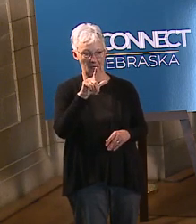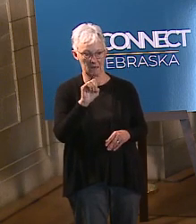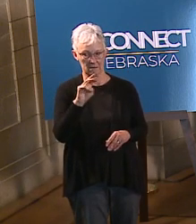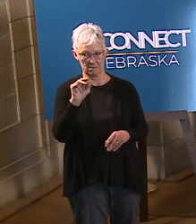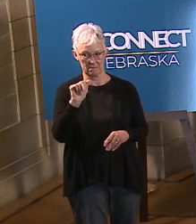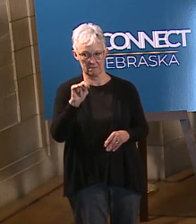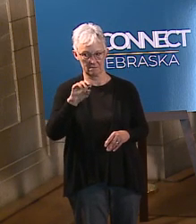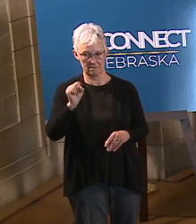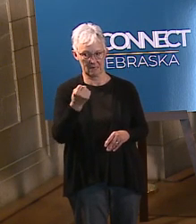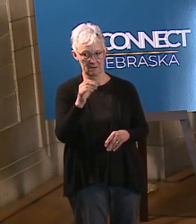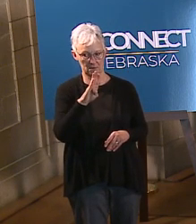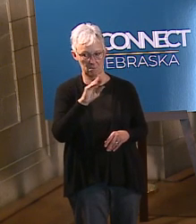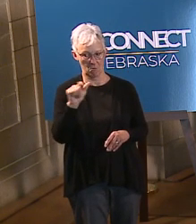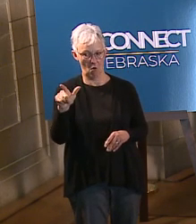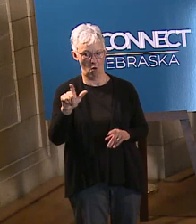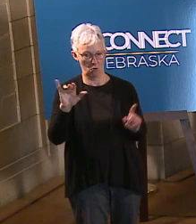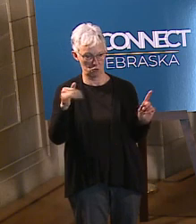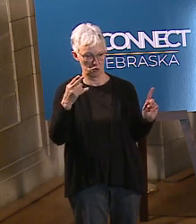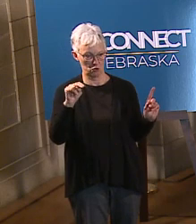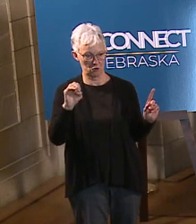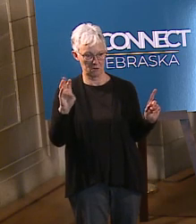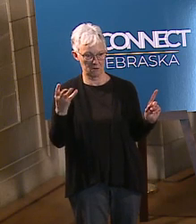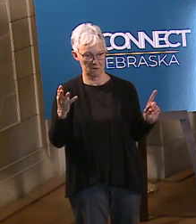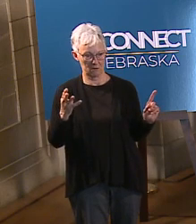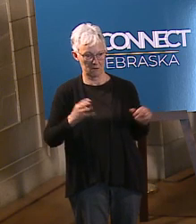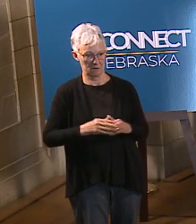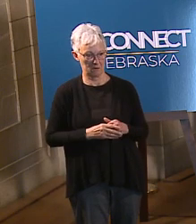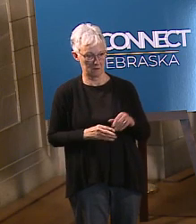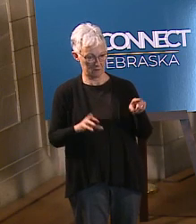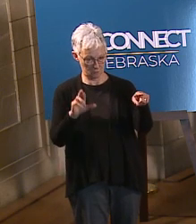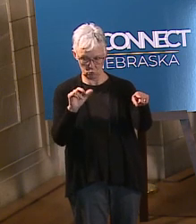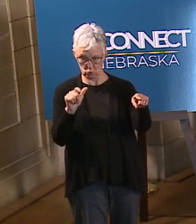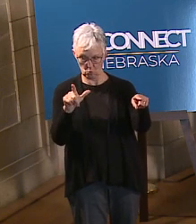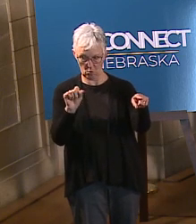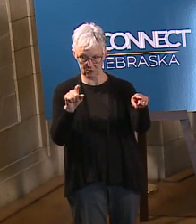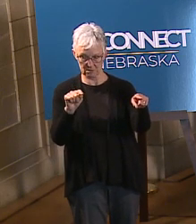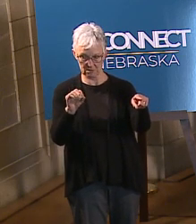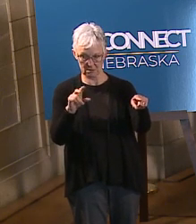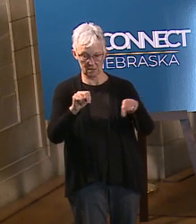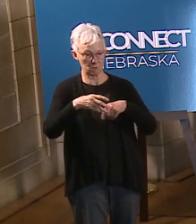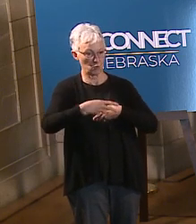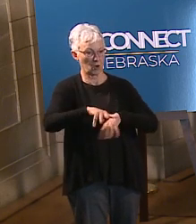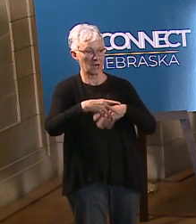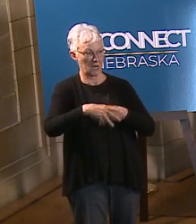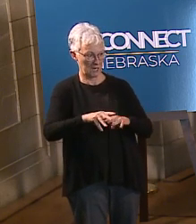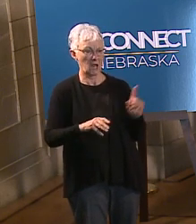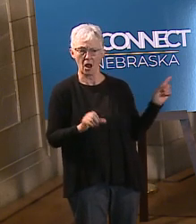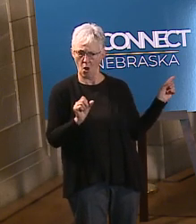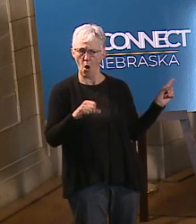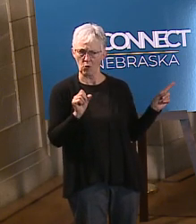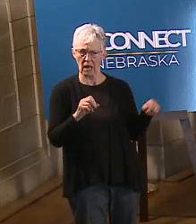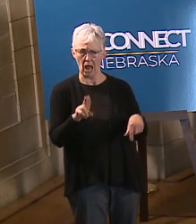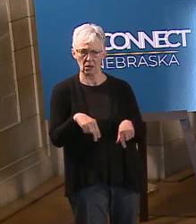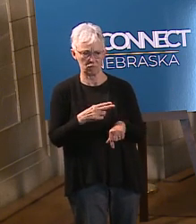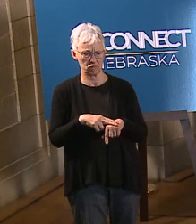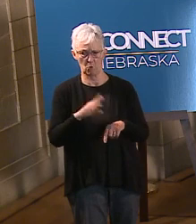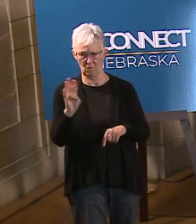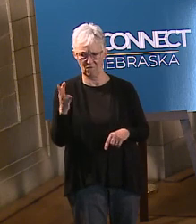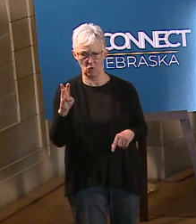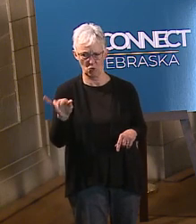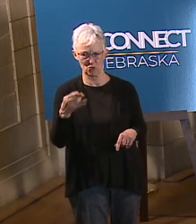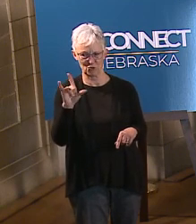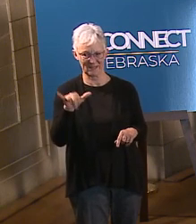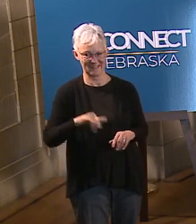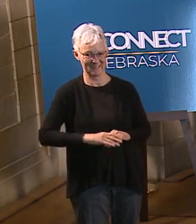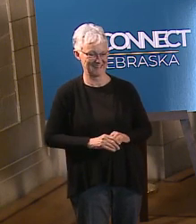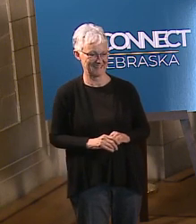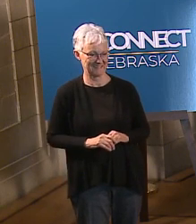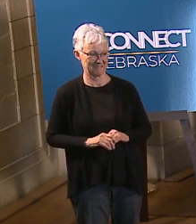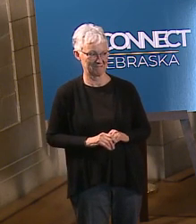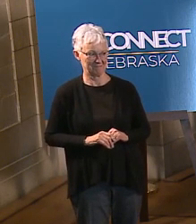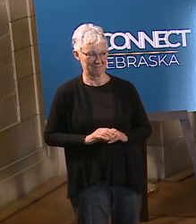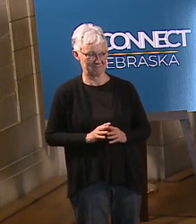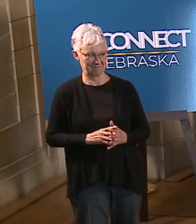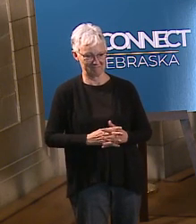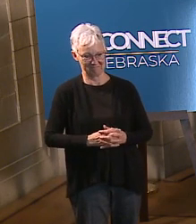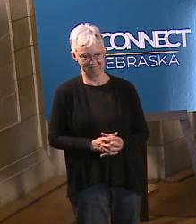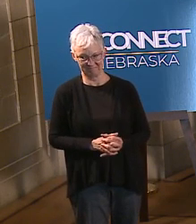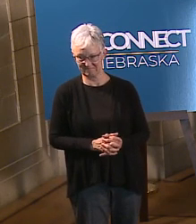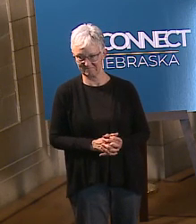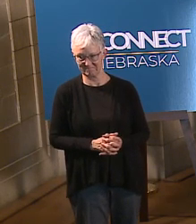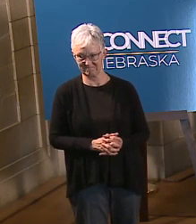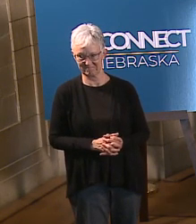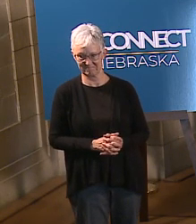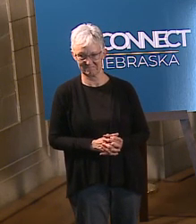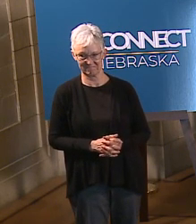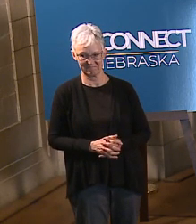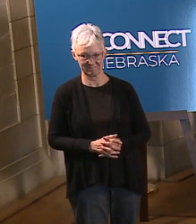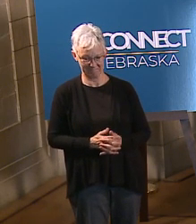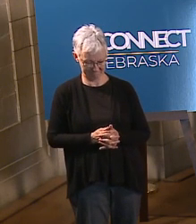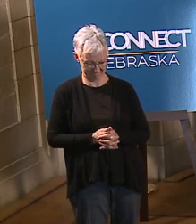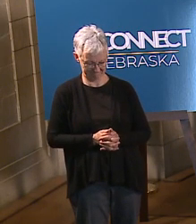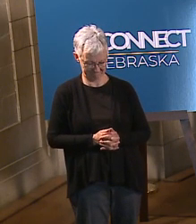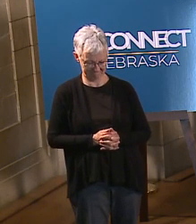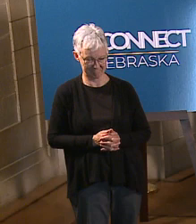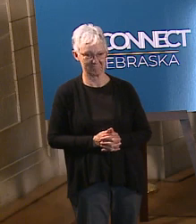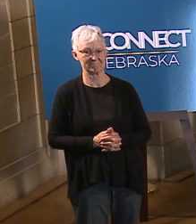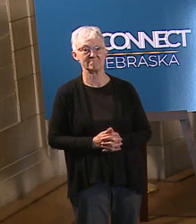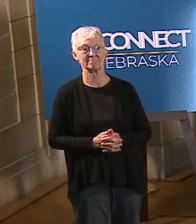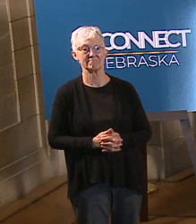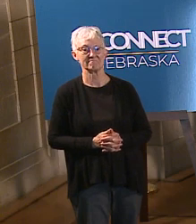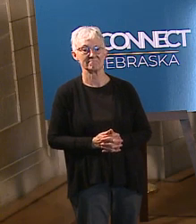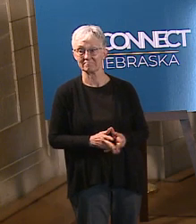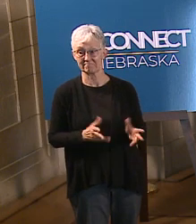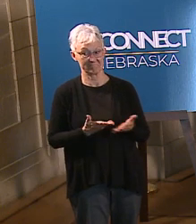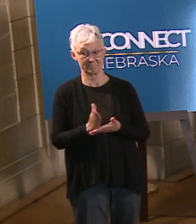LOOKING FORWARD TO THE SEWARD